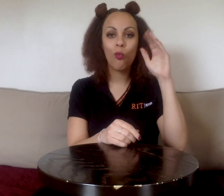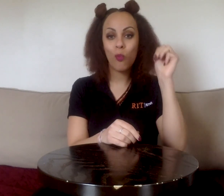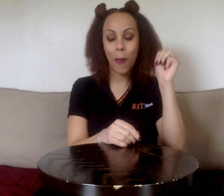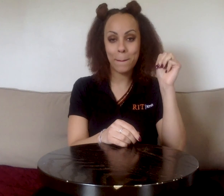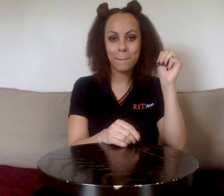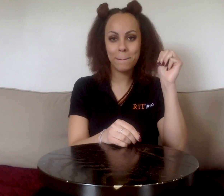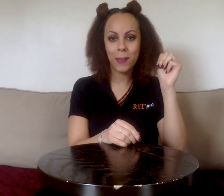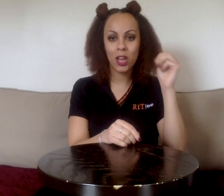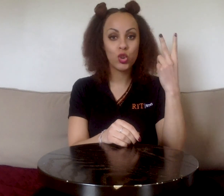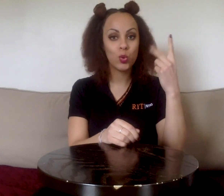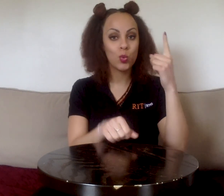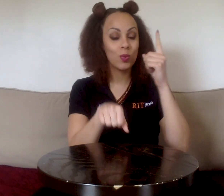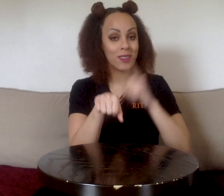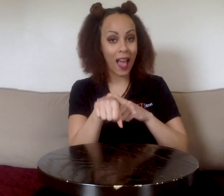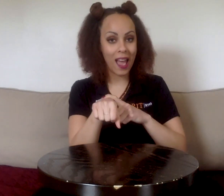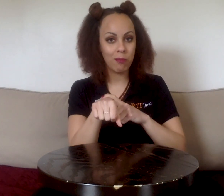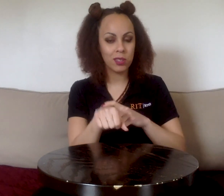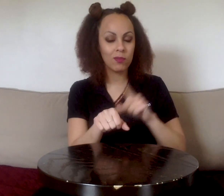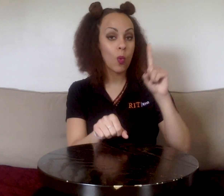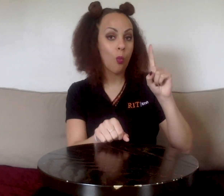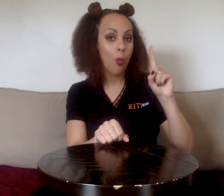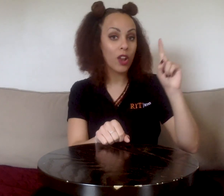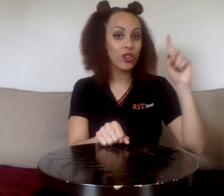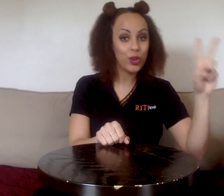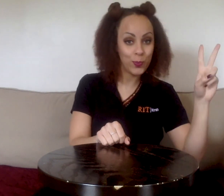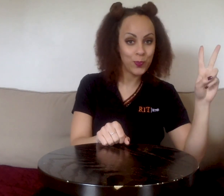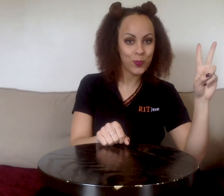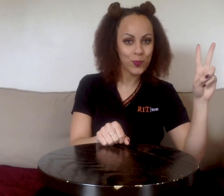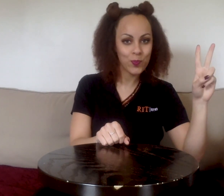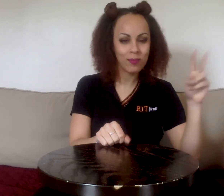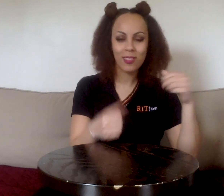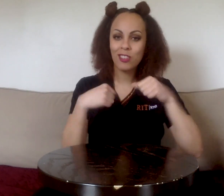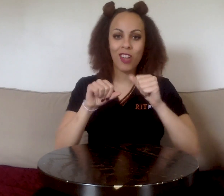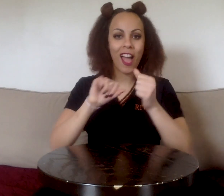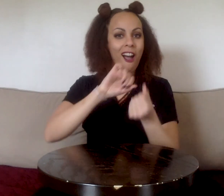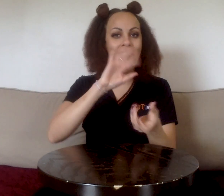We hit the rim two more times: one two.